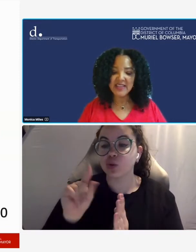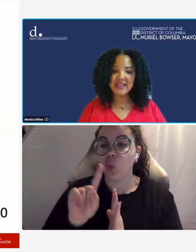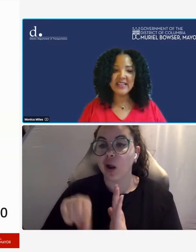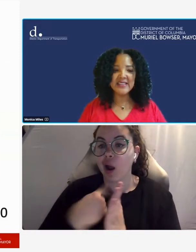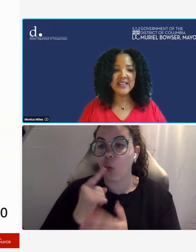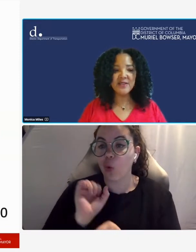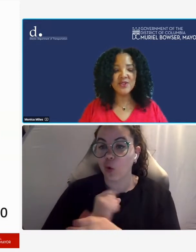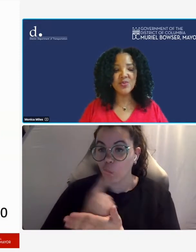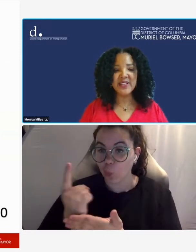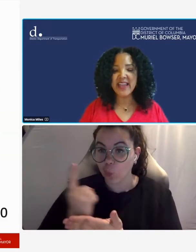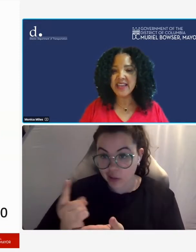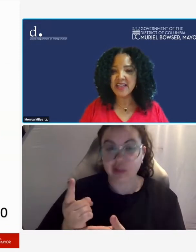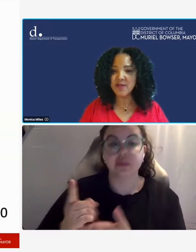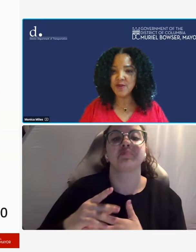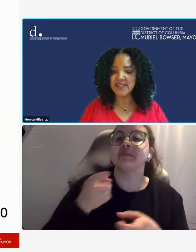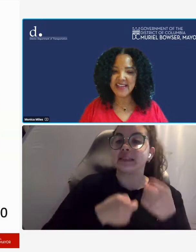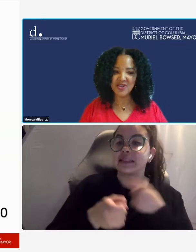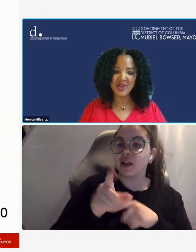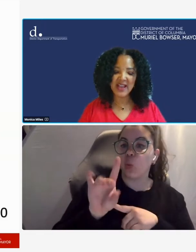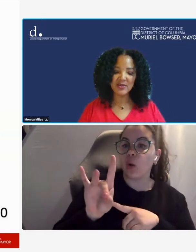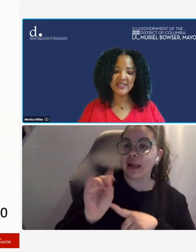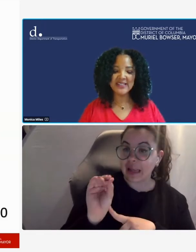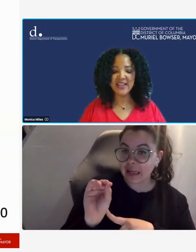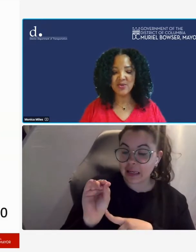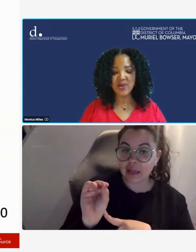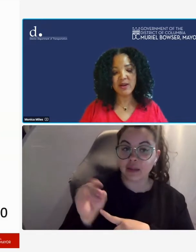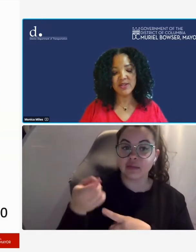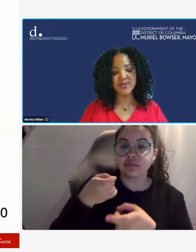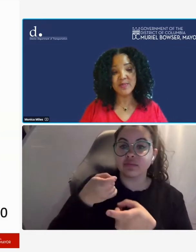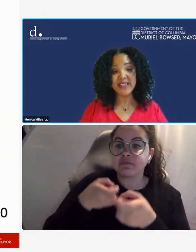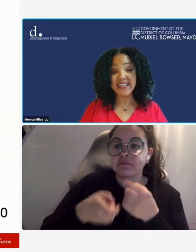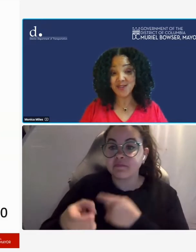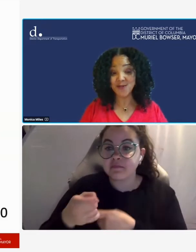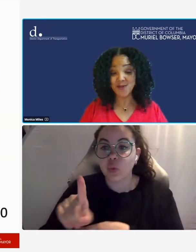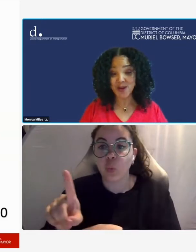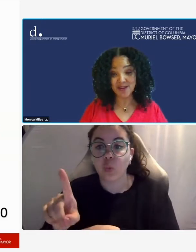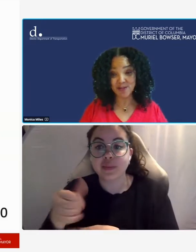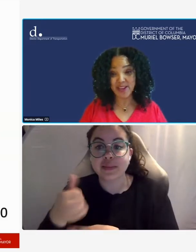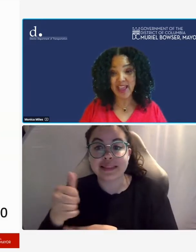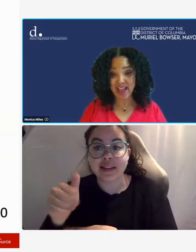then instead of 20 80 for his annual hours his annual hours would be 10 40. it would be half